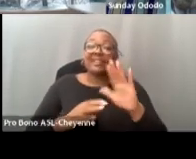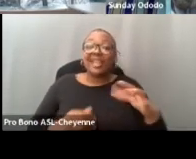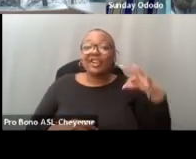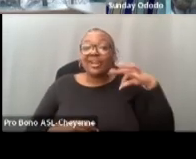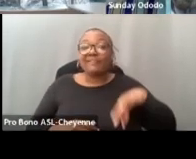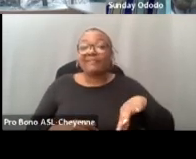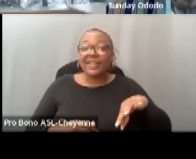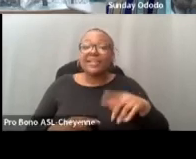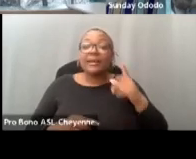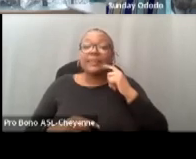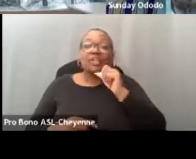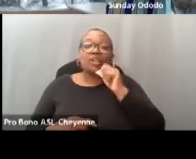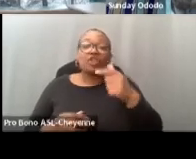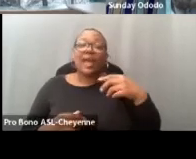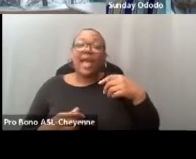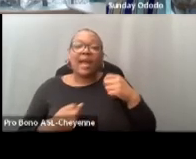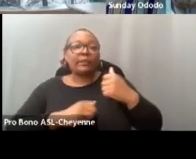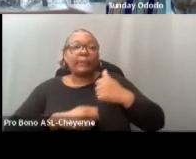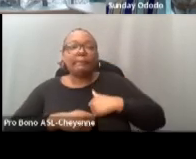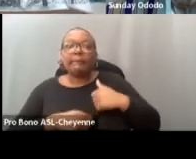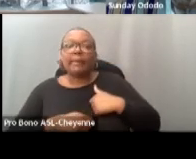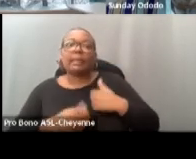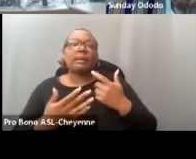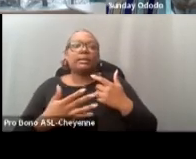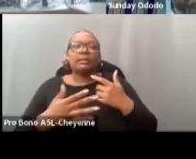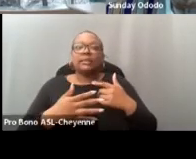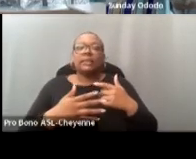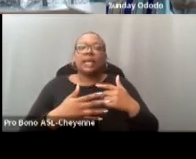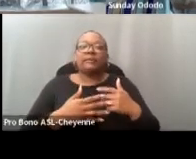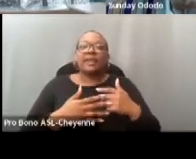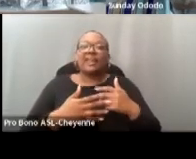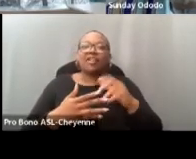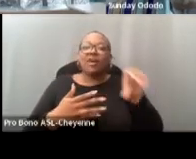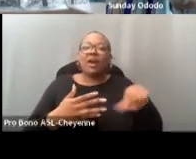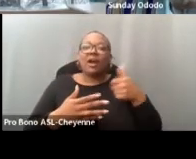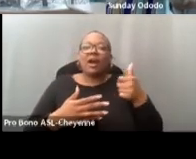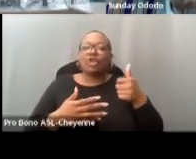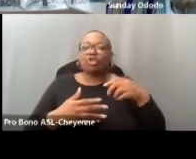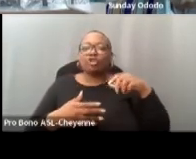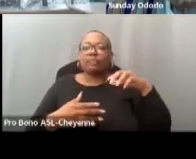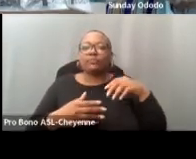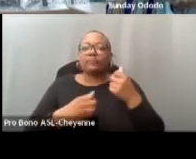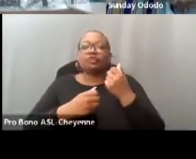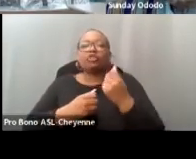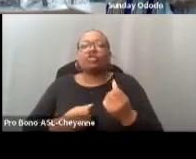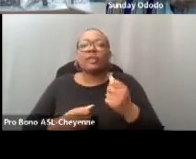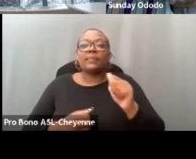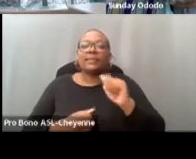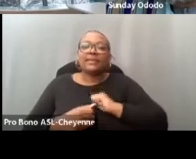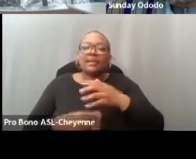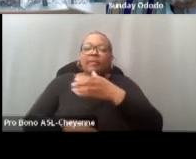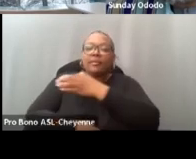because they don't have the strength in military assets or strength in economic assets. (person shouting) But soft power, cultural diplomacy gives them